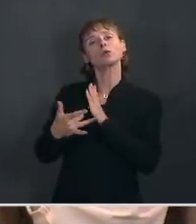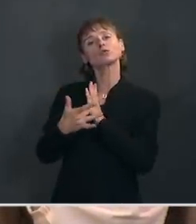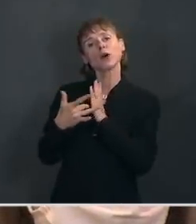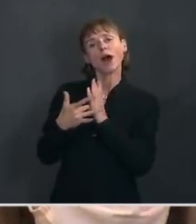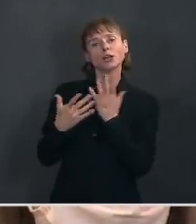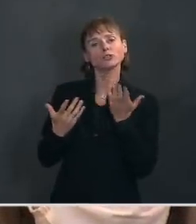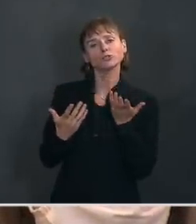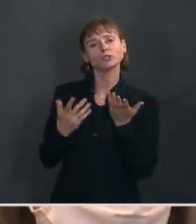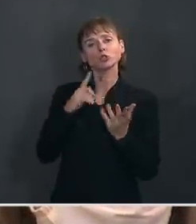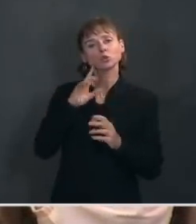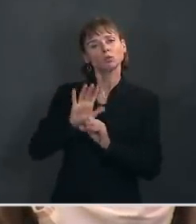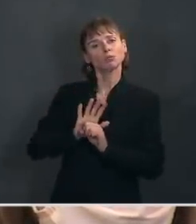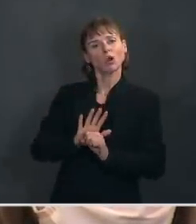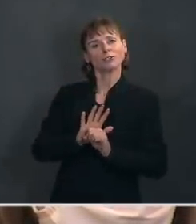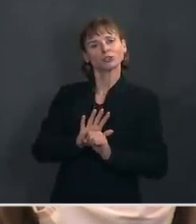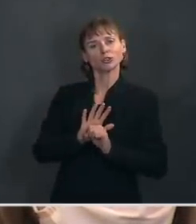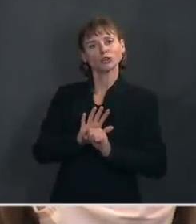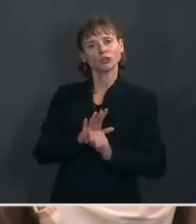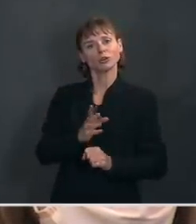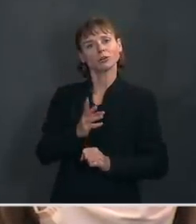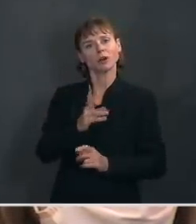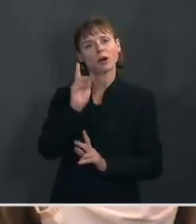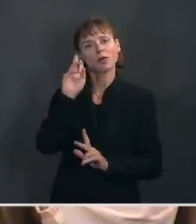to put pressure on politicians in West Virginia?